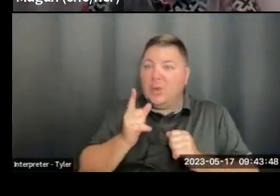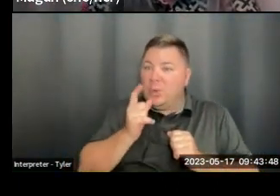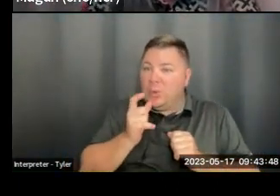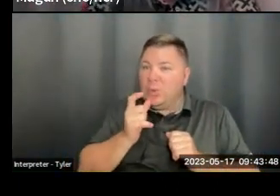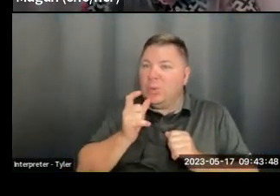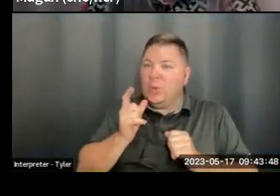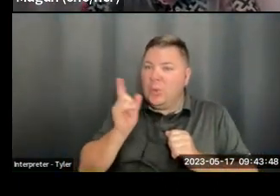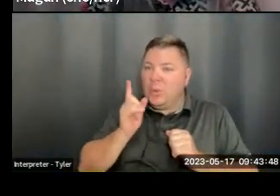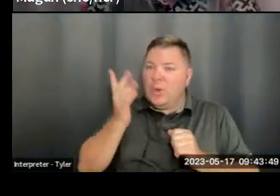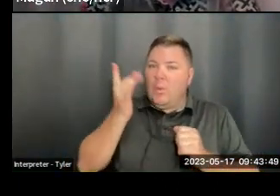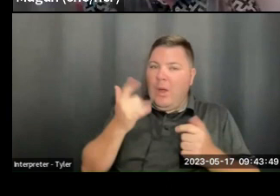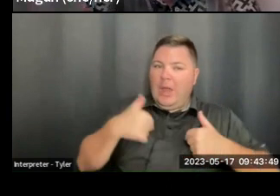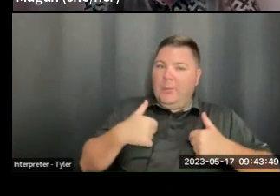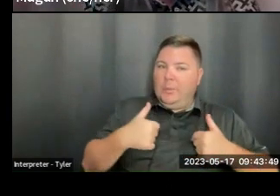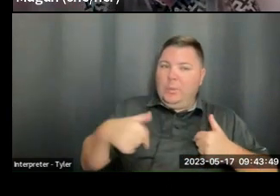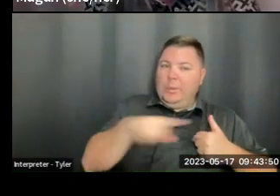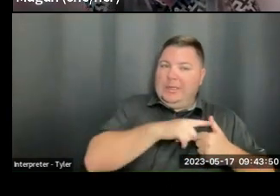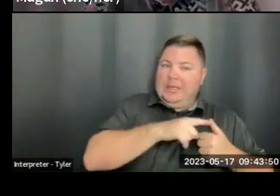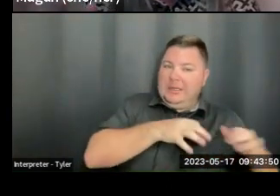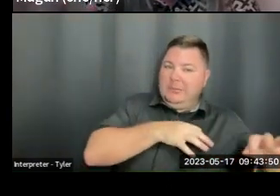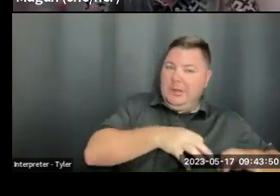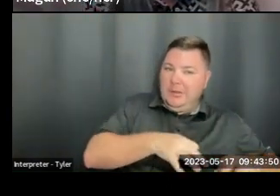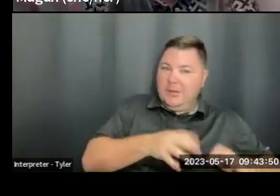ushers can understand who we are and